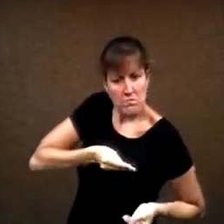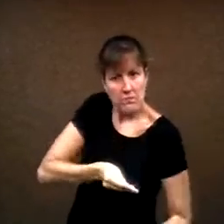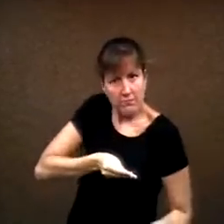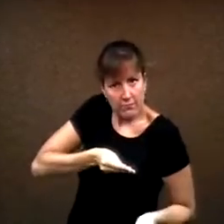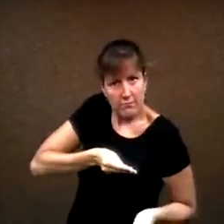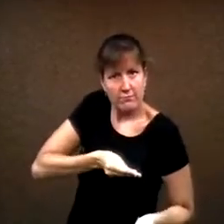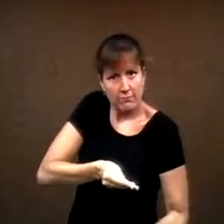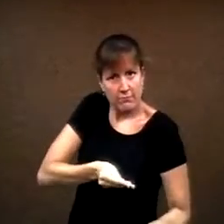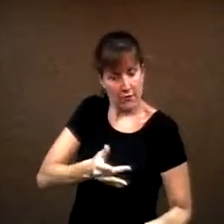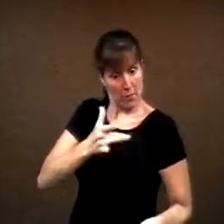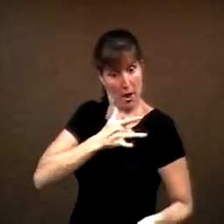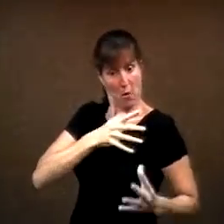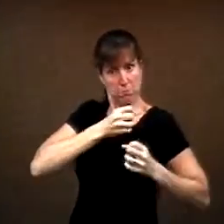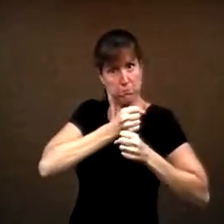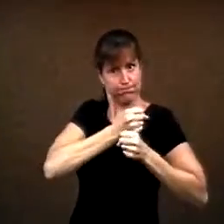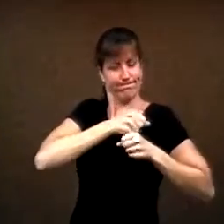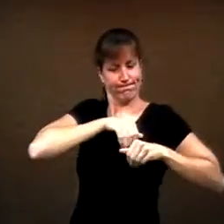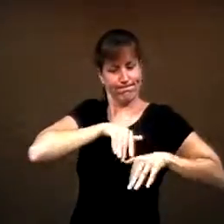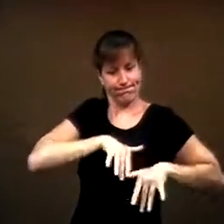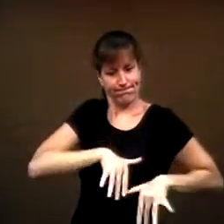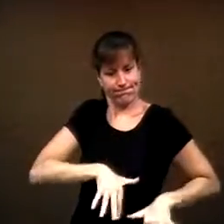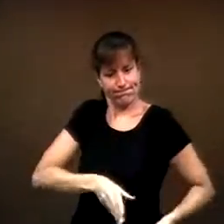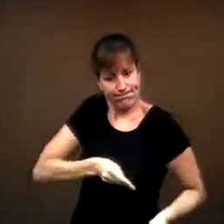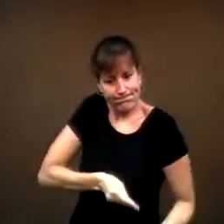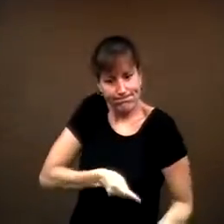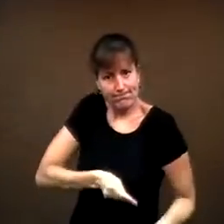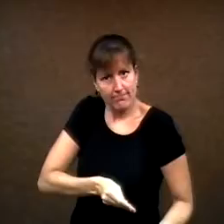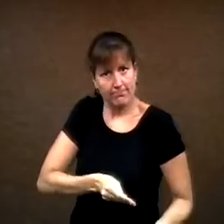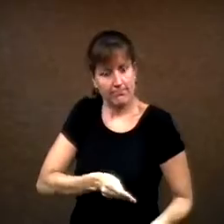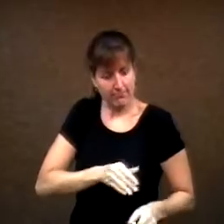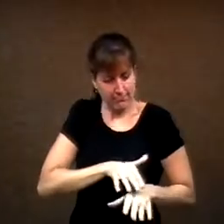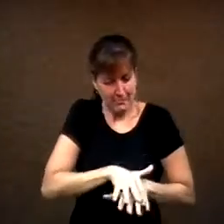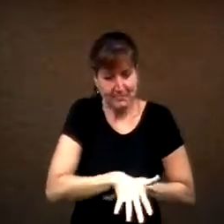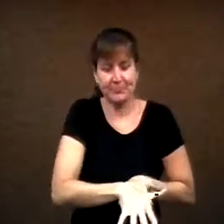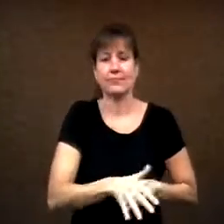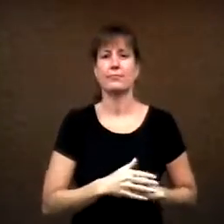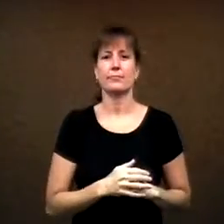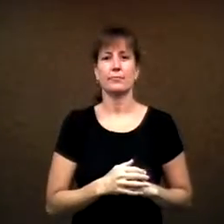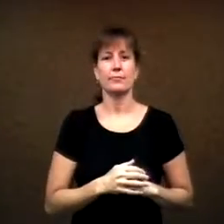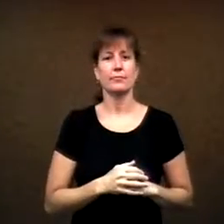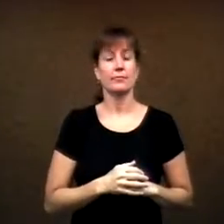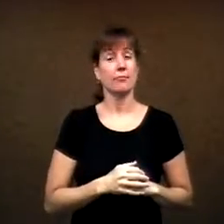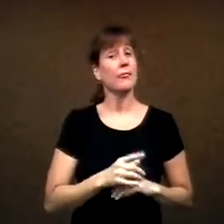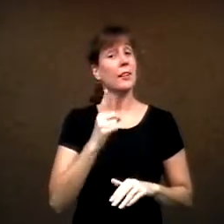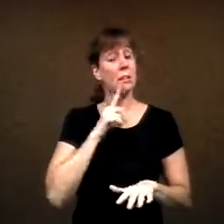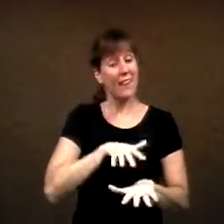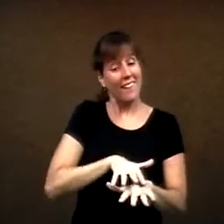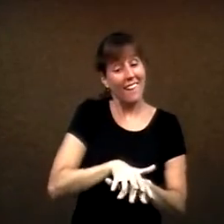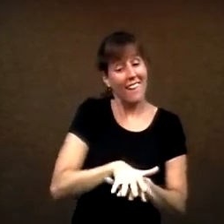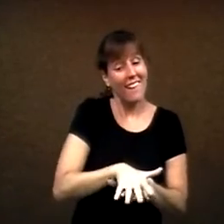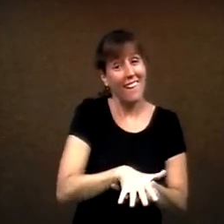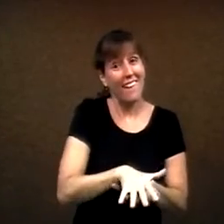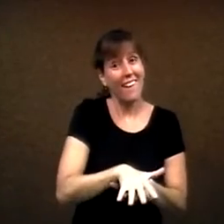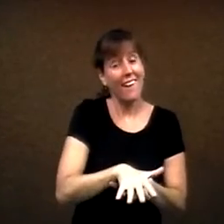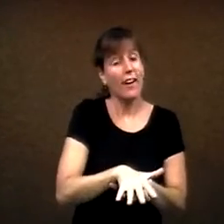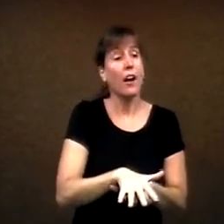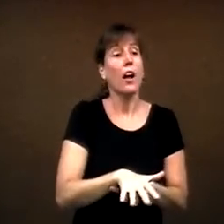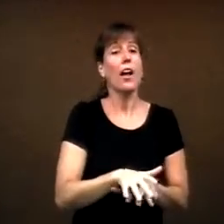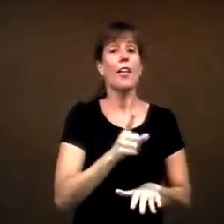tissues. Although, the most of the work is done at this point, wastes, build up in every single cell